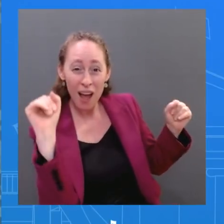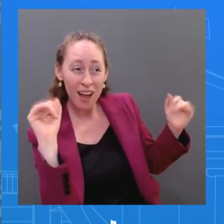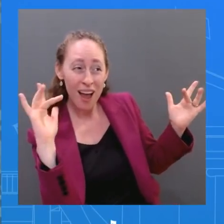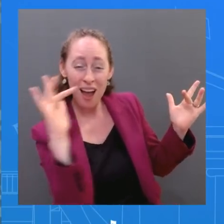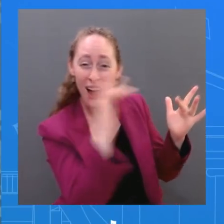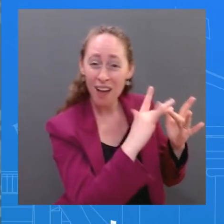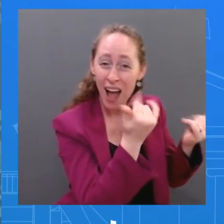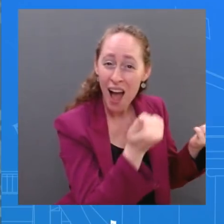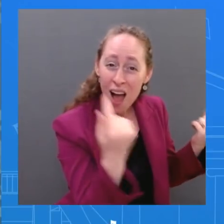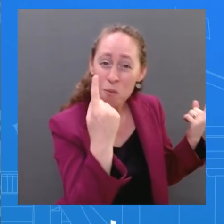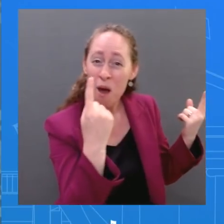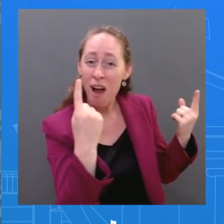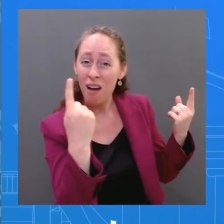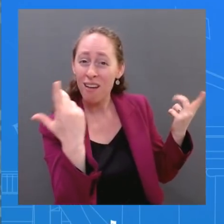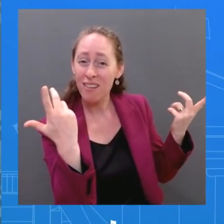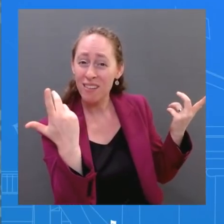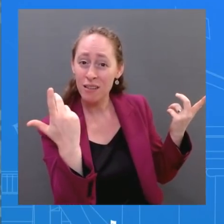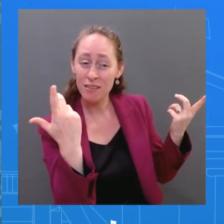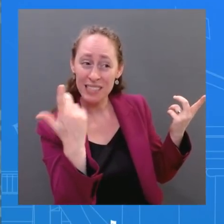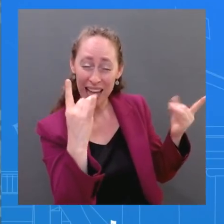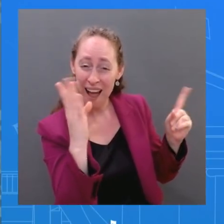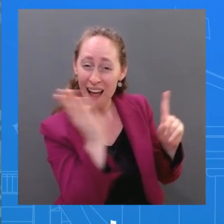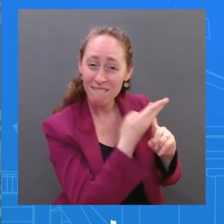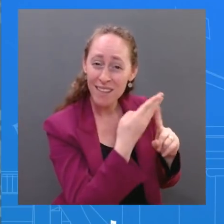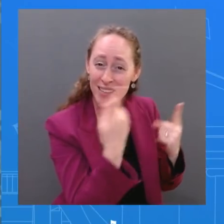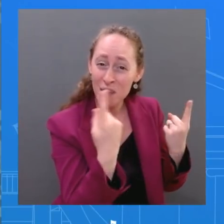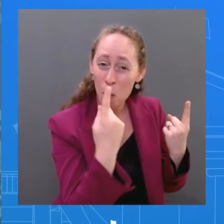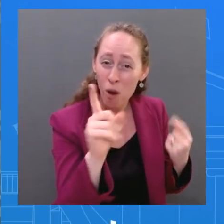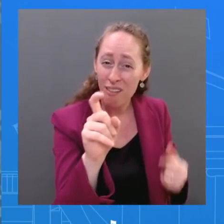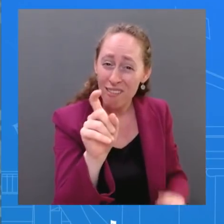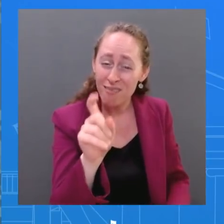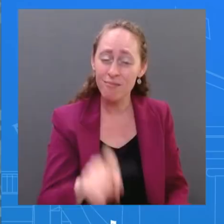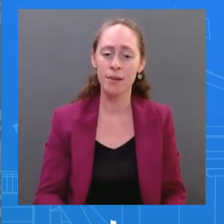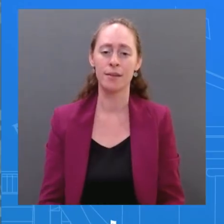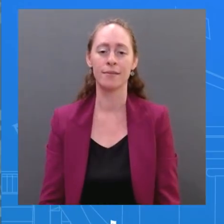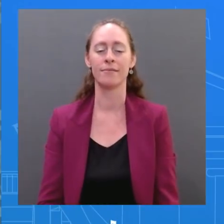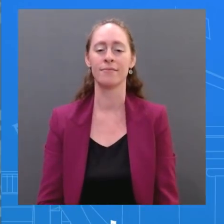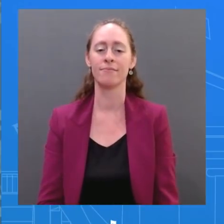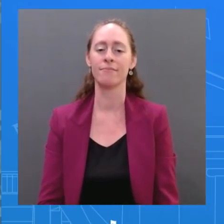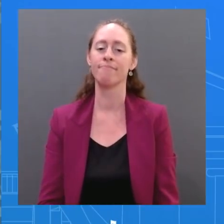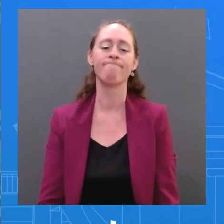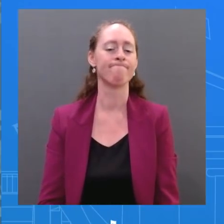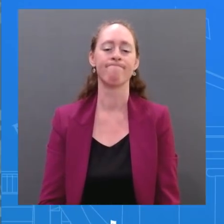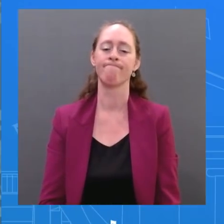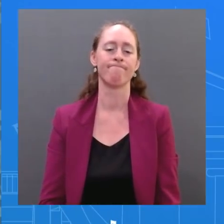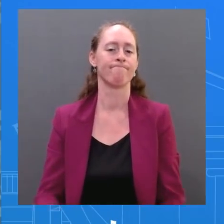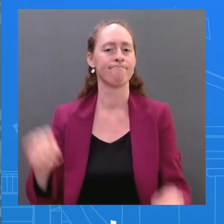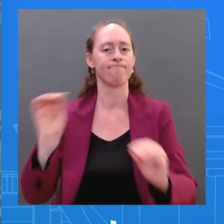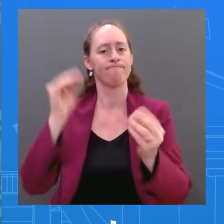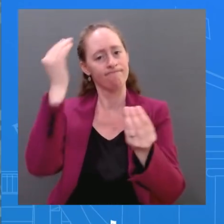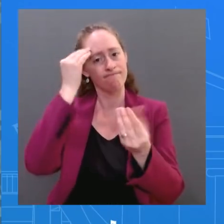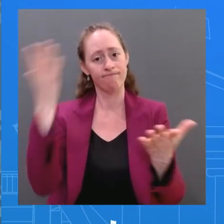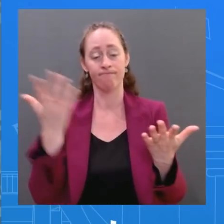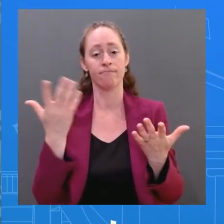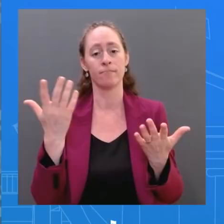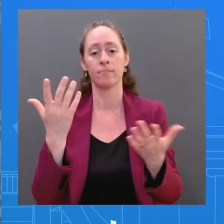As you know, his Office of Leg Affairs is in constant communication, and not just his Office of Leg Affairs; we have other departments, offices in the White House